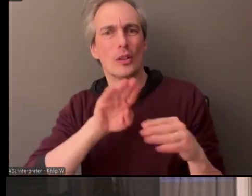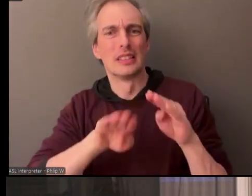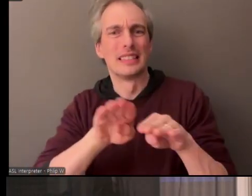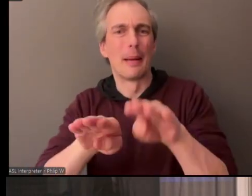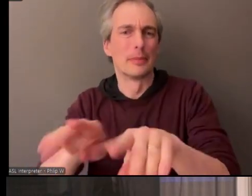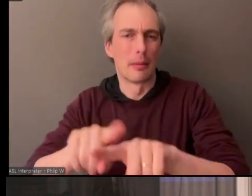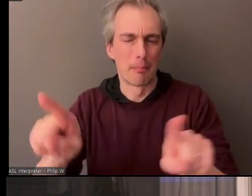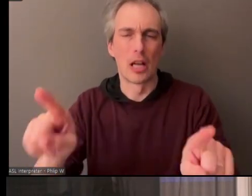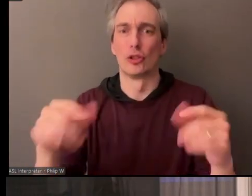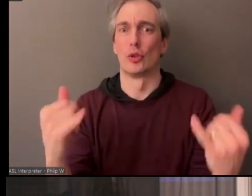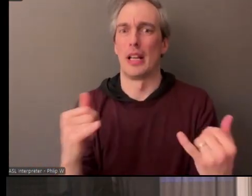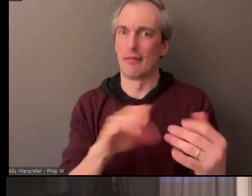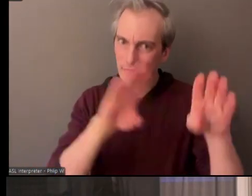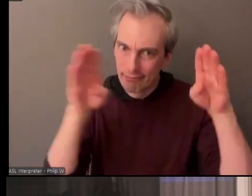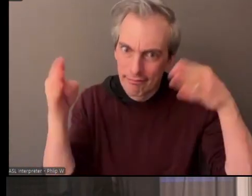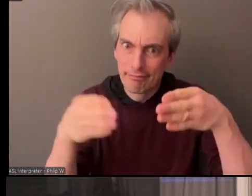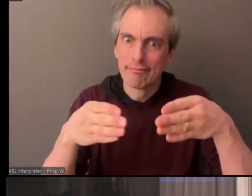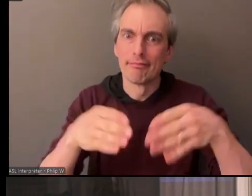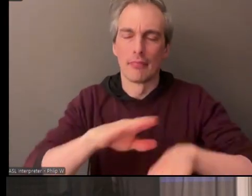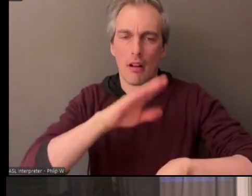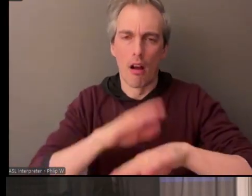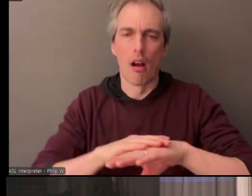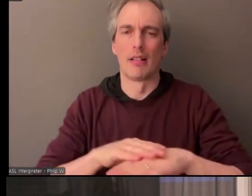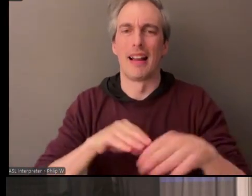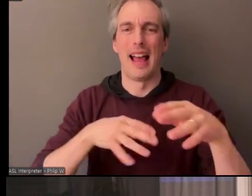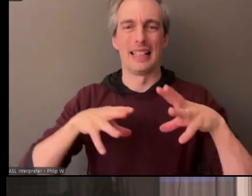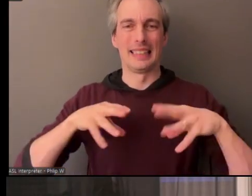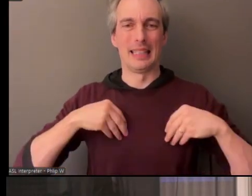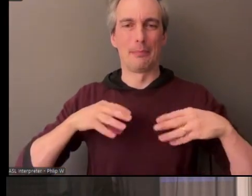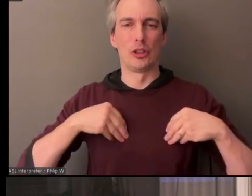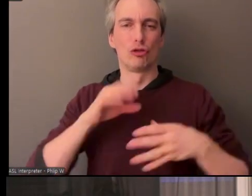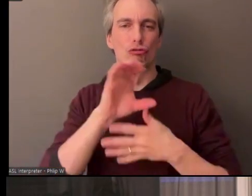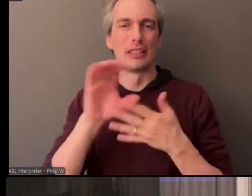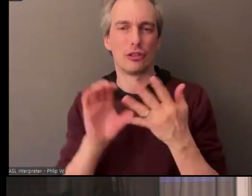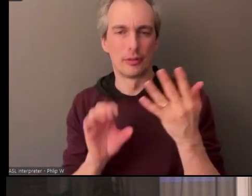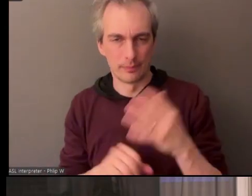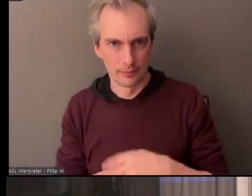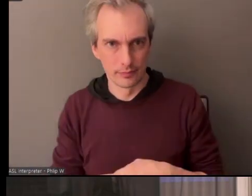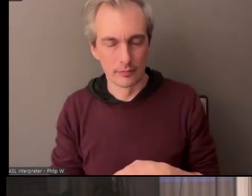Now I'm gonna say something here, and I'll look at the ceiling while I say it. So you know I'm not looking at anybody in particular.